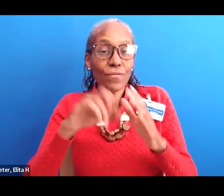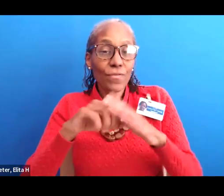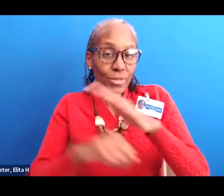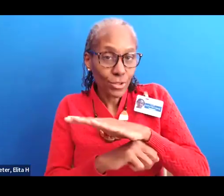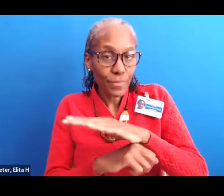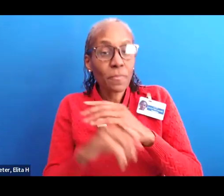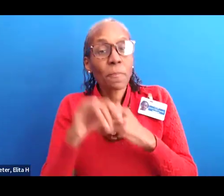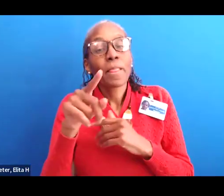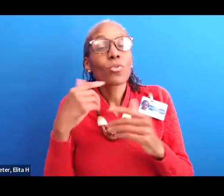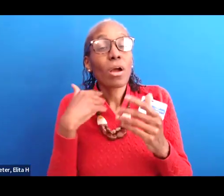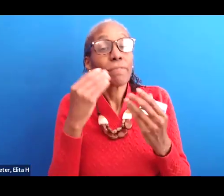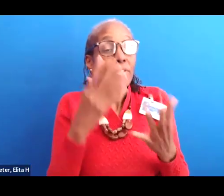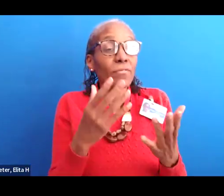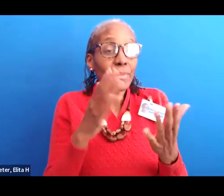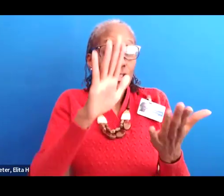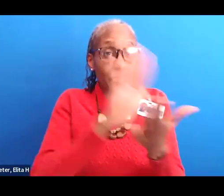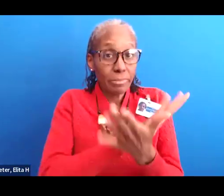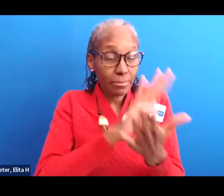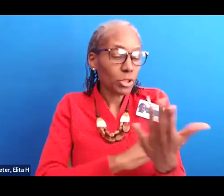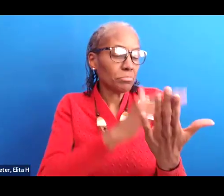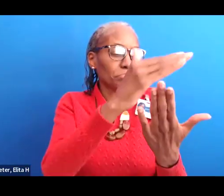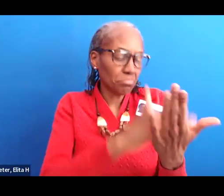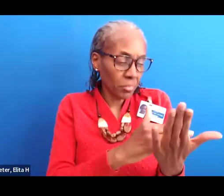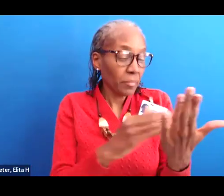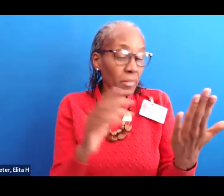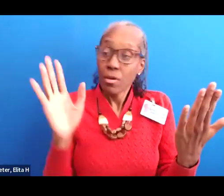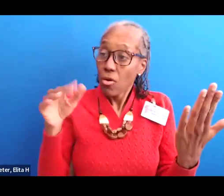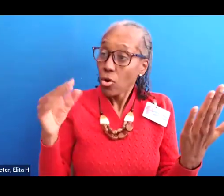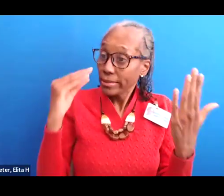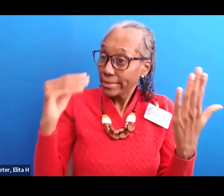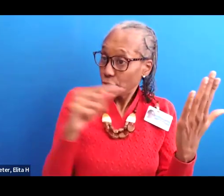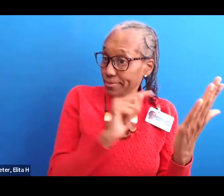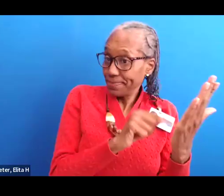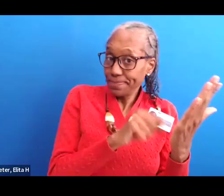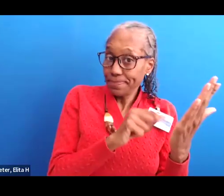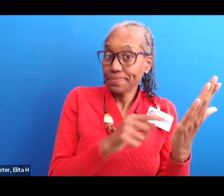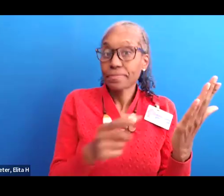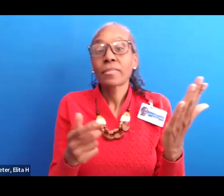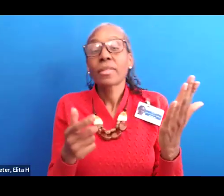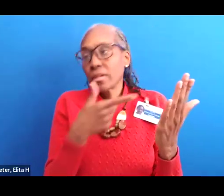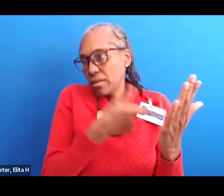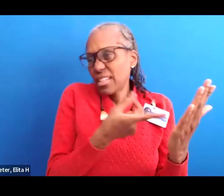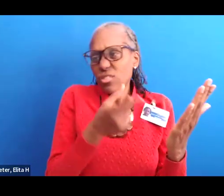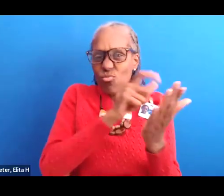If you have that information sheet, and you want to teach people about it, that's a good place to start, because it's written on a level